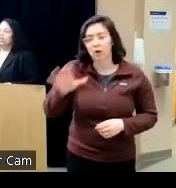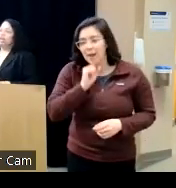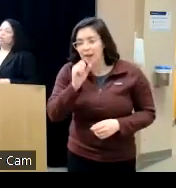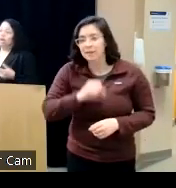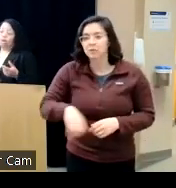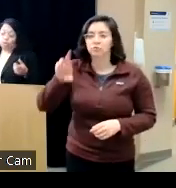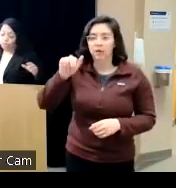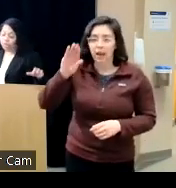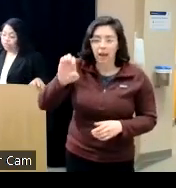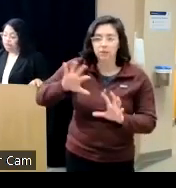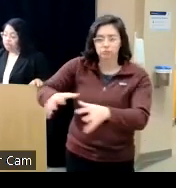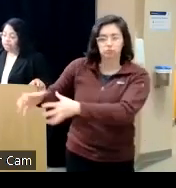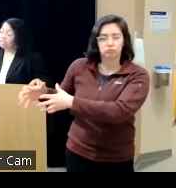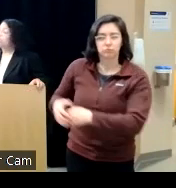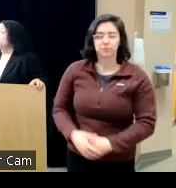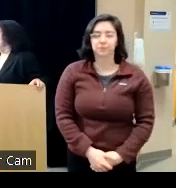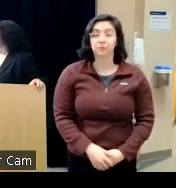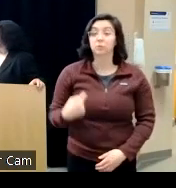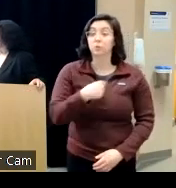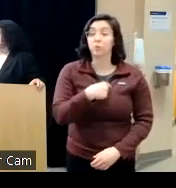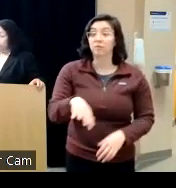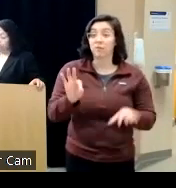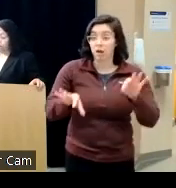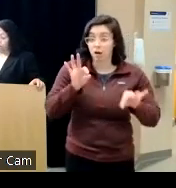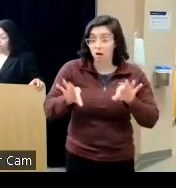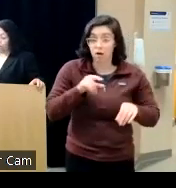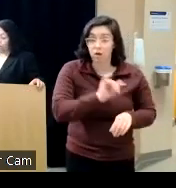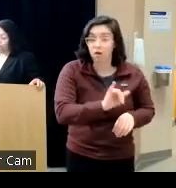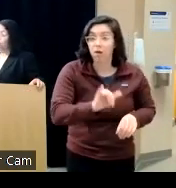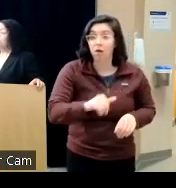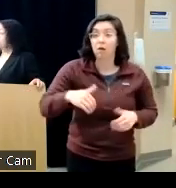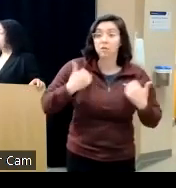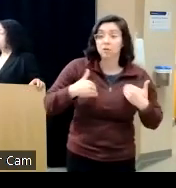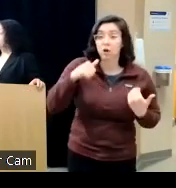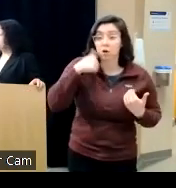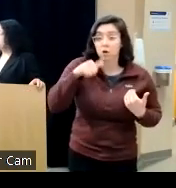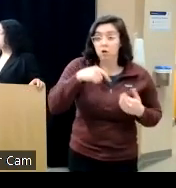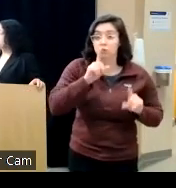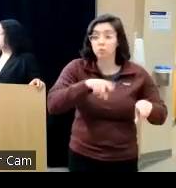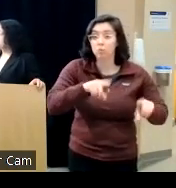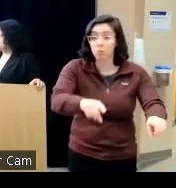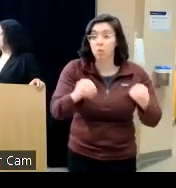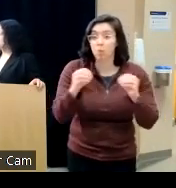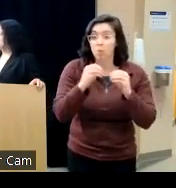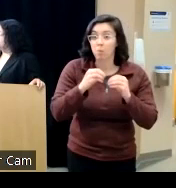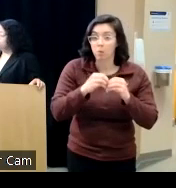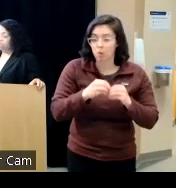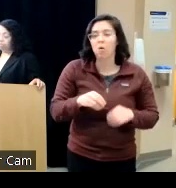group well what we found is that if younger girls reported much higher rates of substance misuse